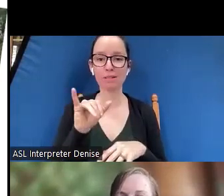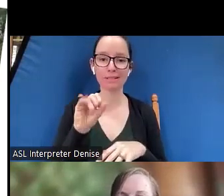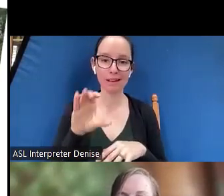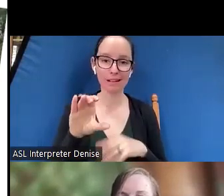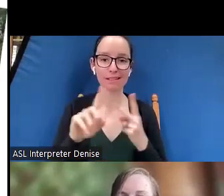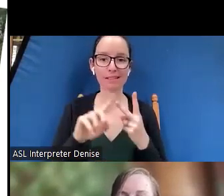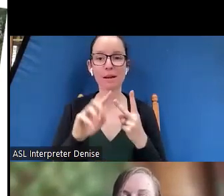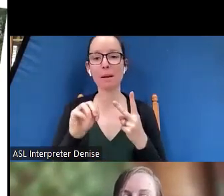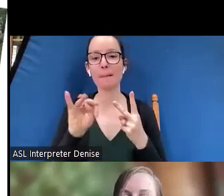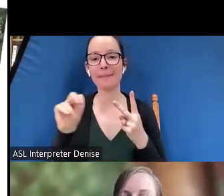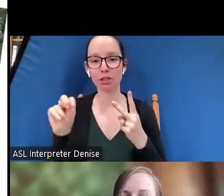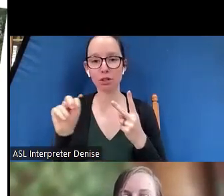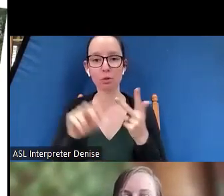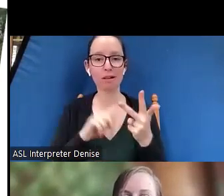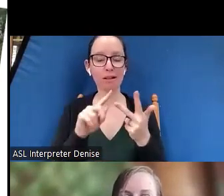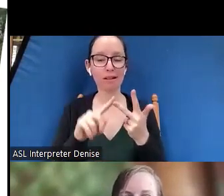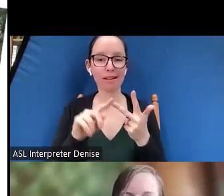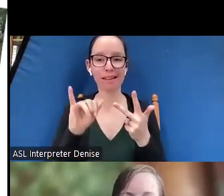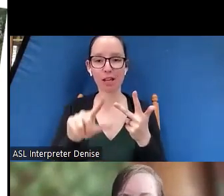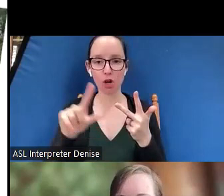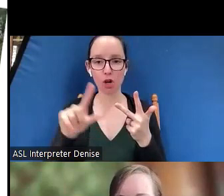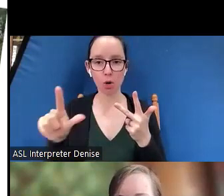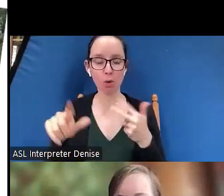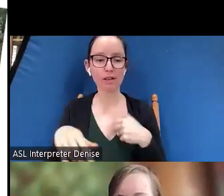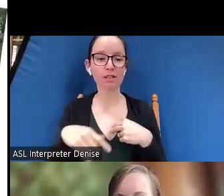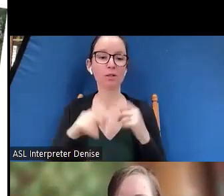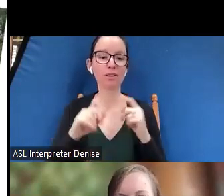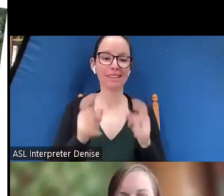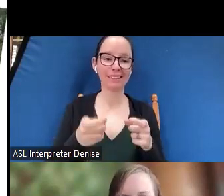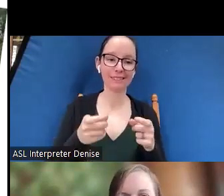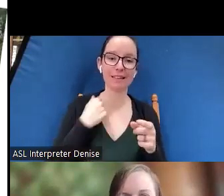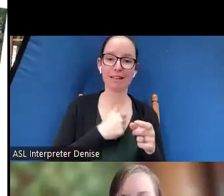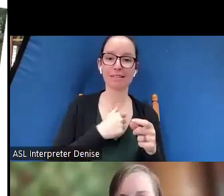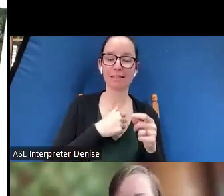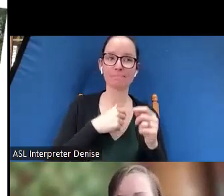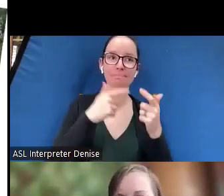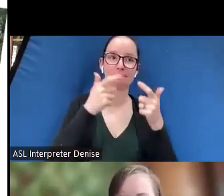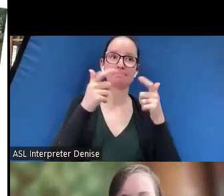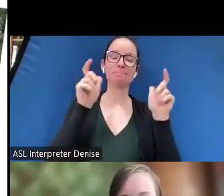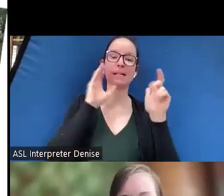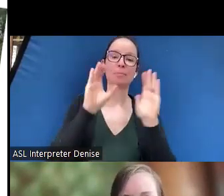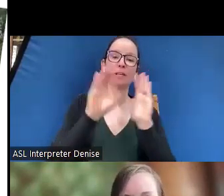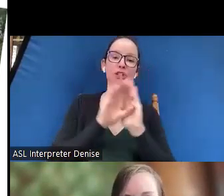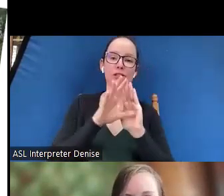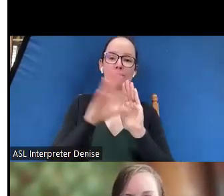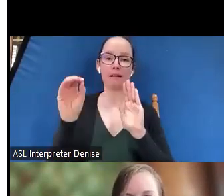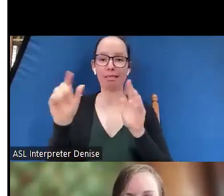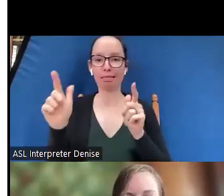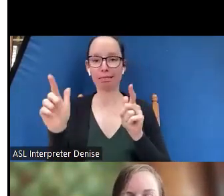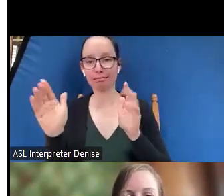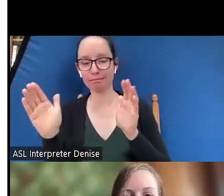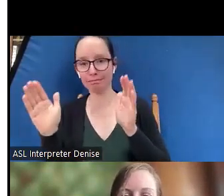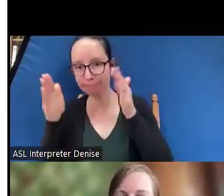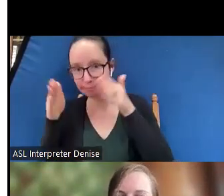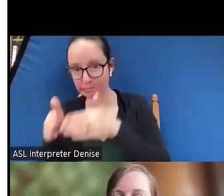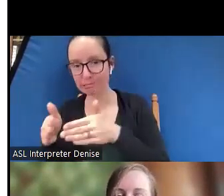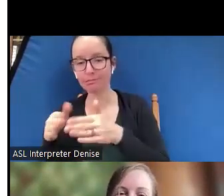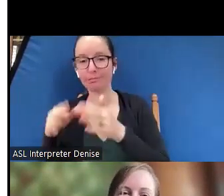So that kind of gives us the macro as well as micro view into this program.